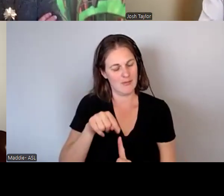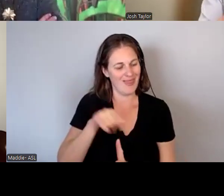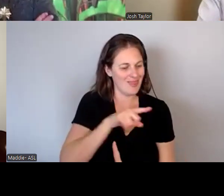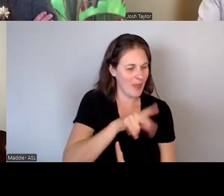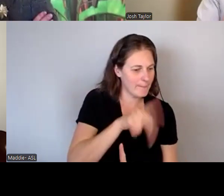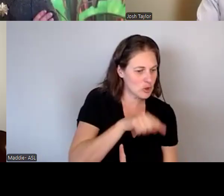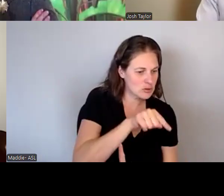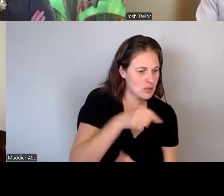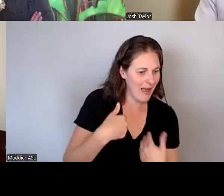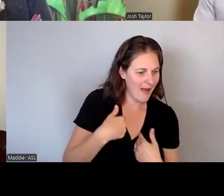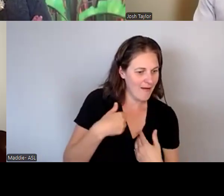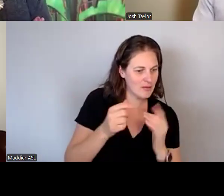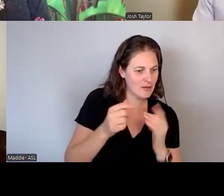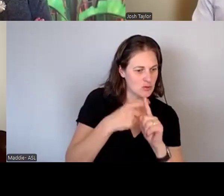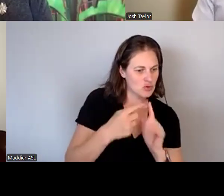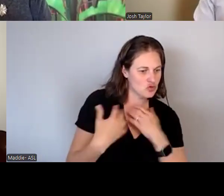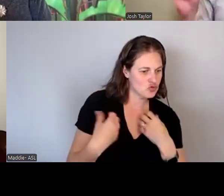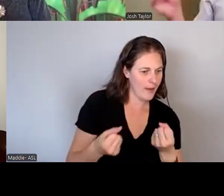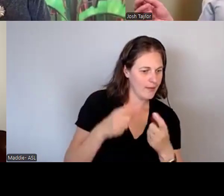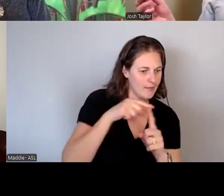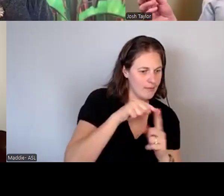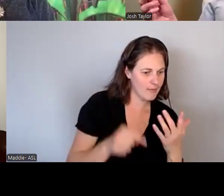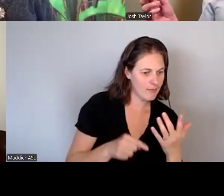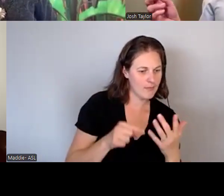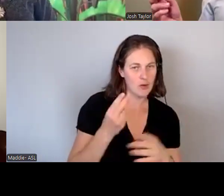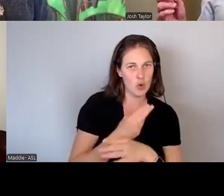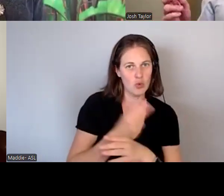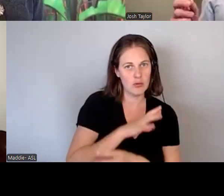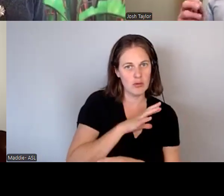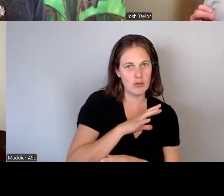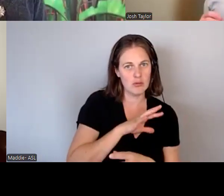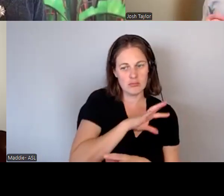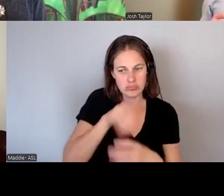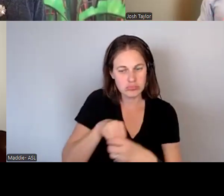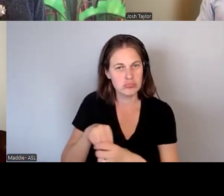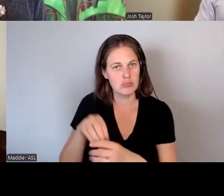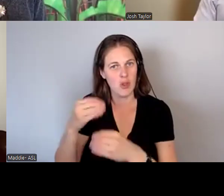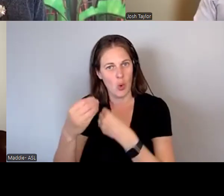What might they be interested in within their organization? How can we think creatively about, okay, we had this person doing a bit of this